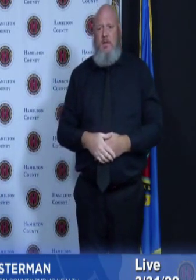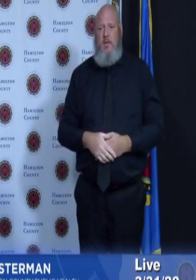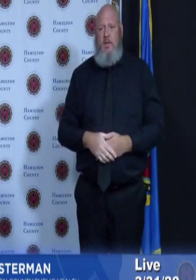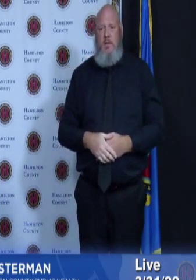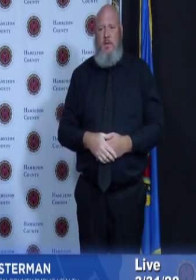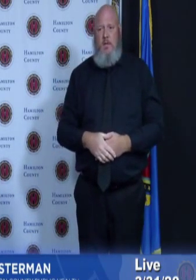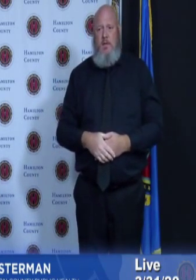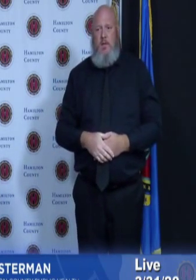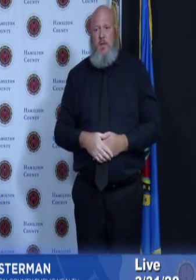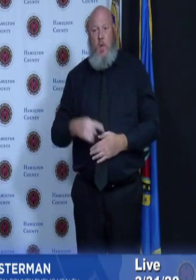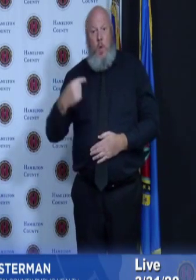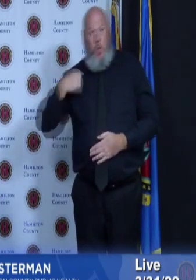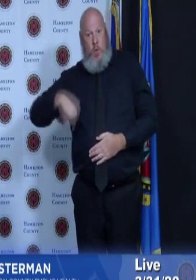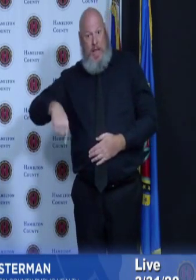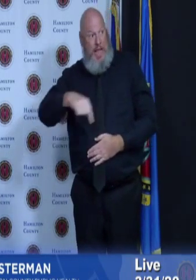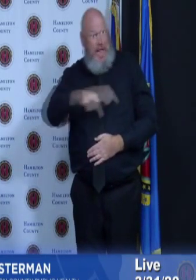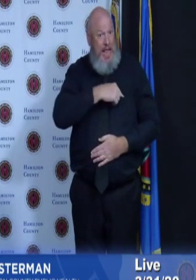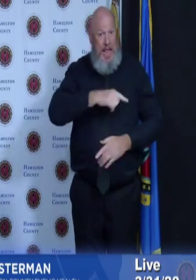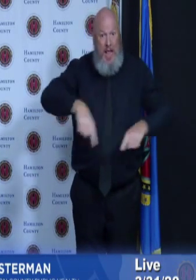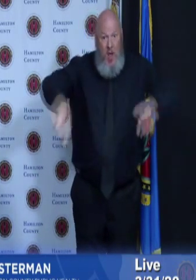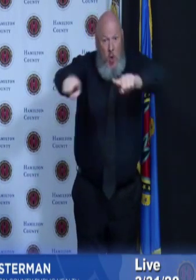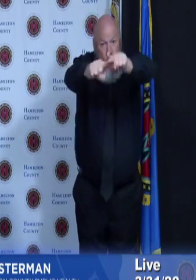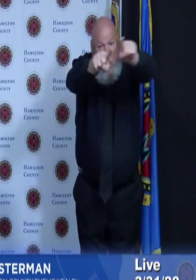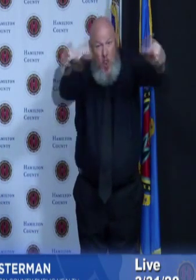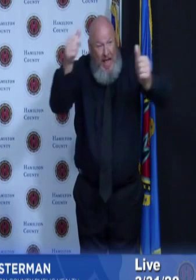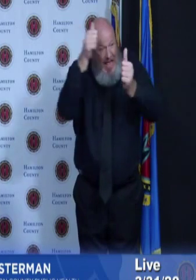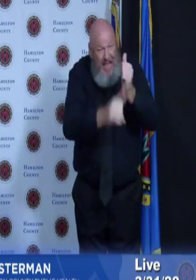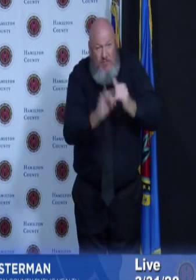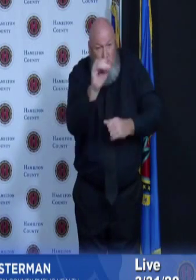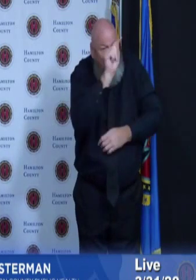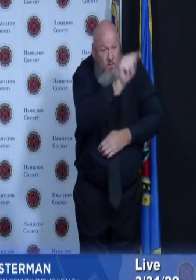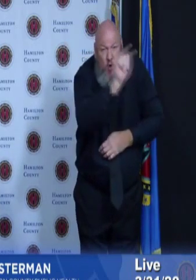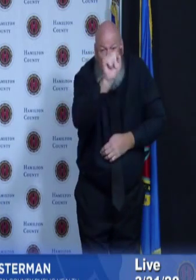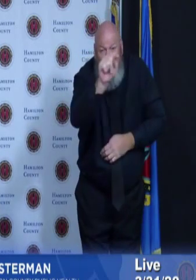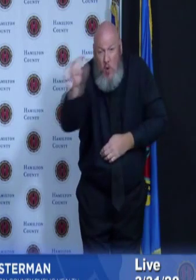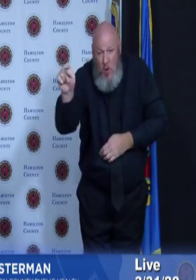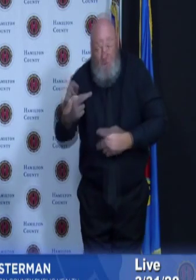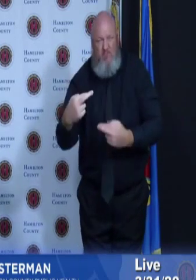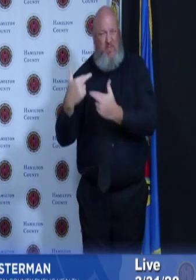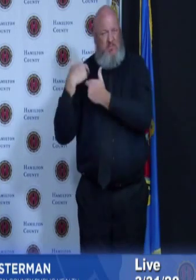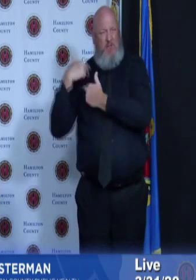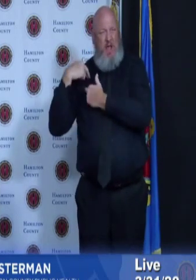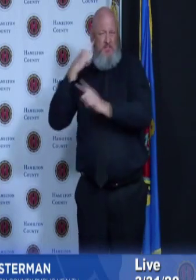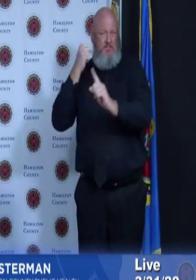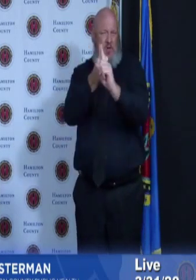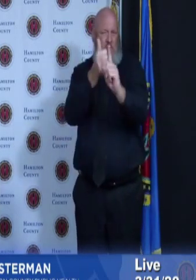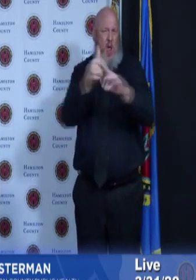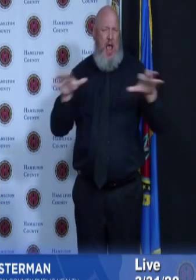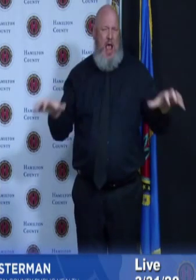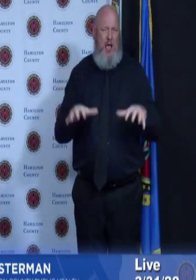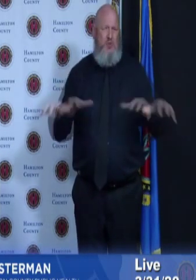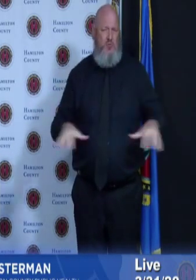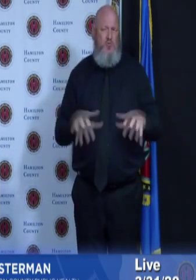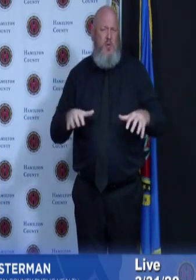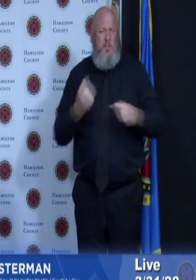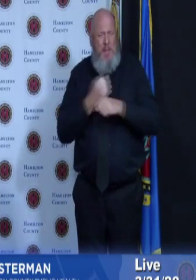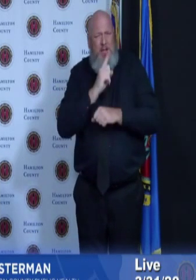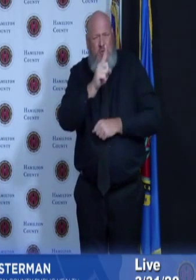even leave your house it's time to think about if that trip is important and you should do it I want to challenge each of us they really take that initiative and